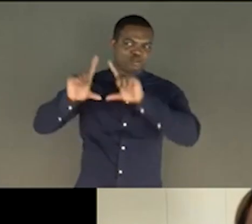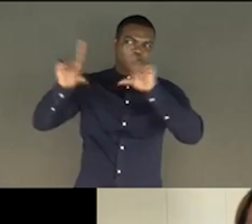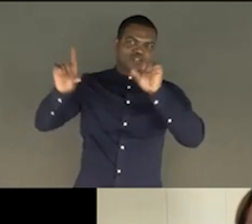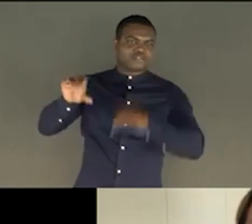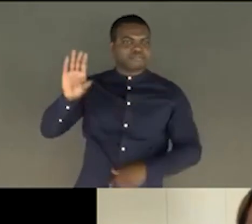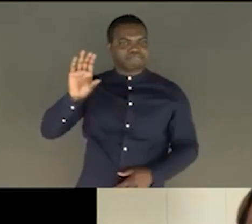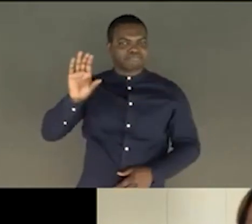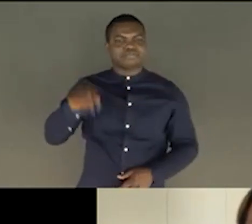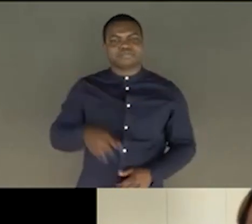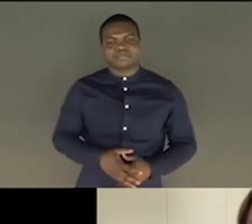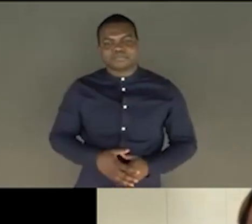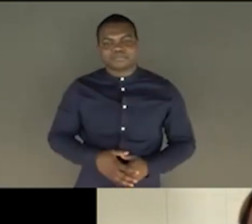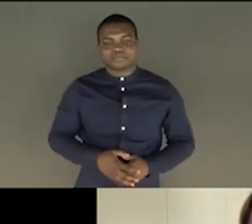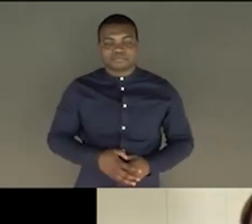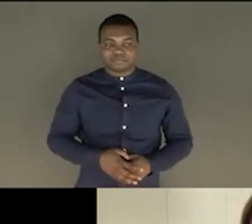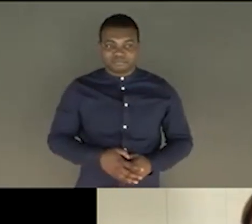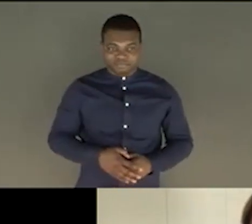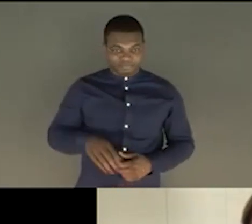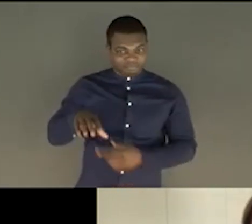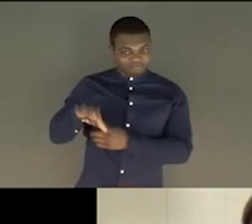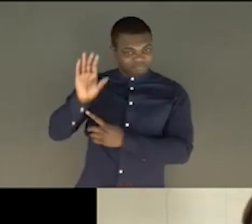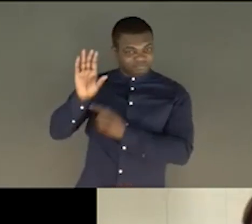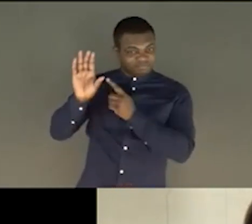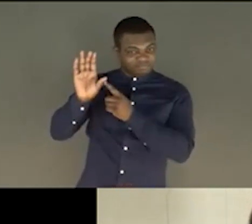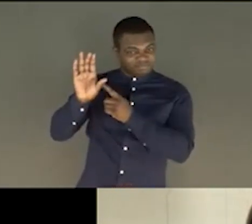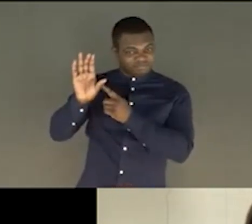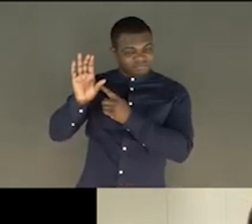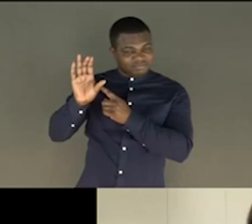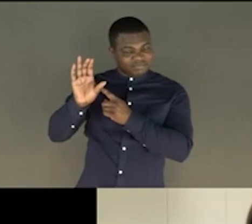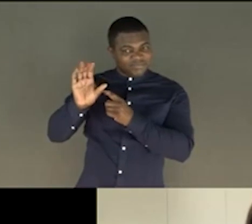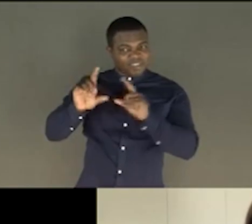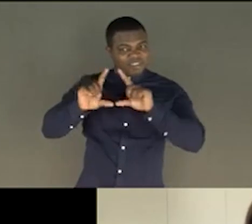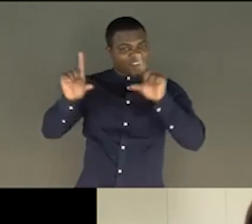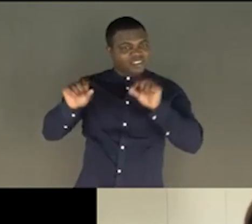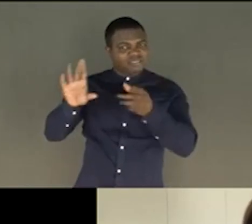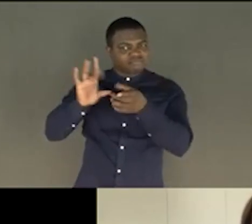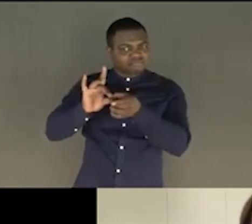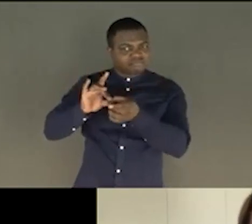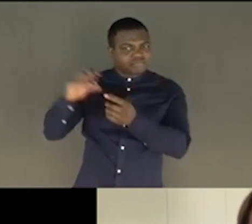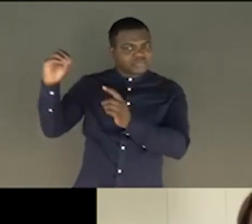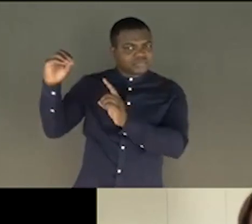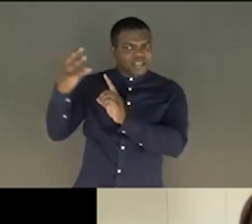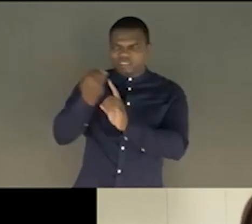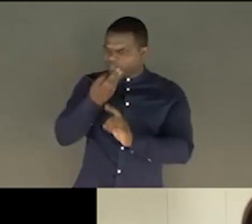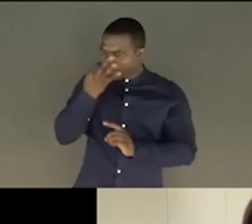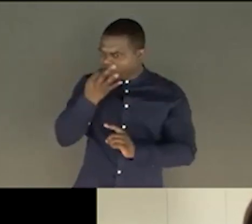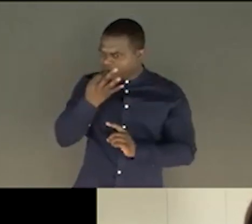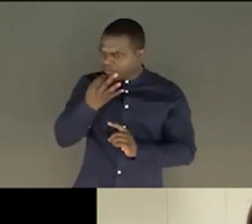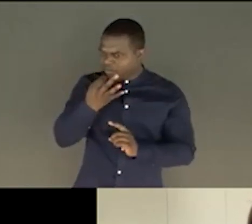The Commission has not yet decided the layout and the design of the card. But we can definitely propose a sunflower.